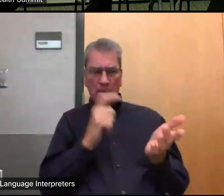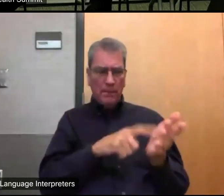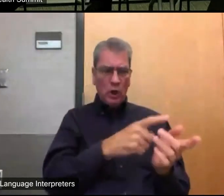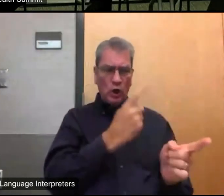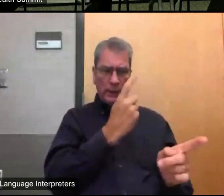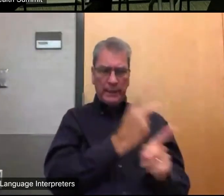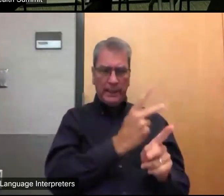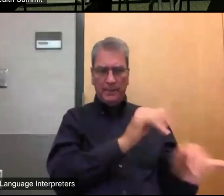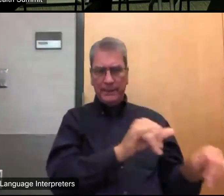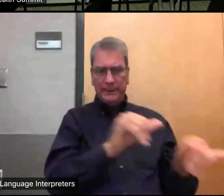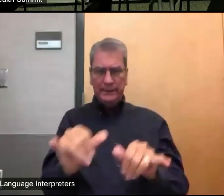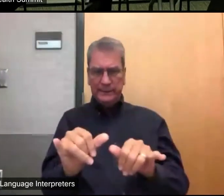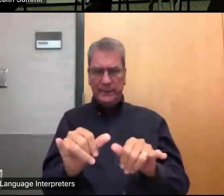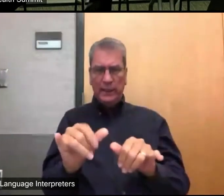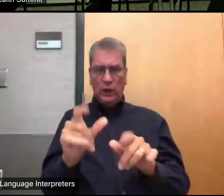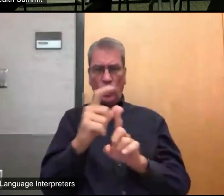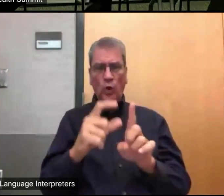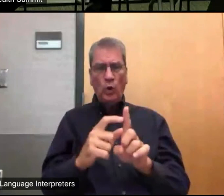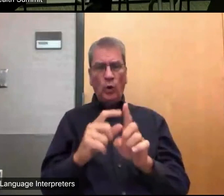more difficult with other languages that it can be really important.